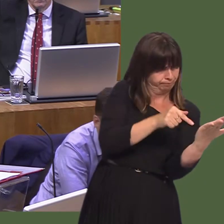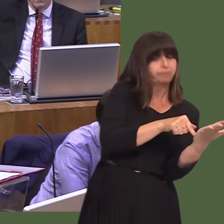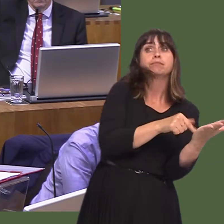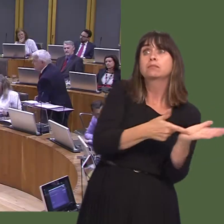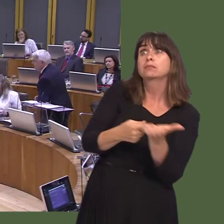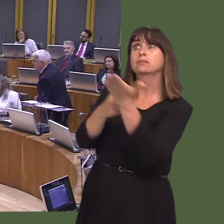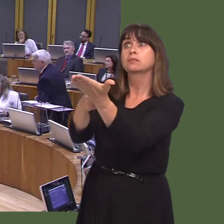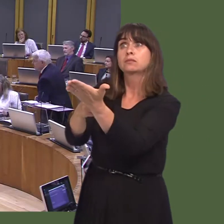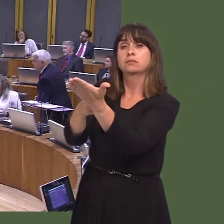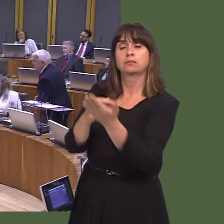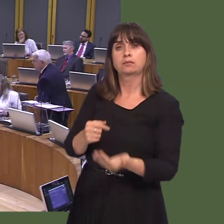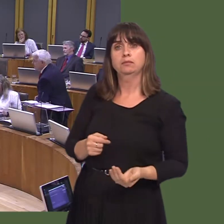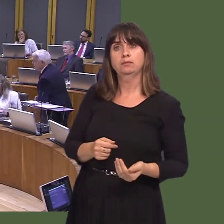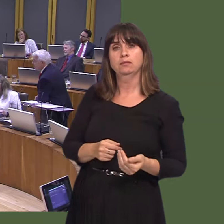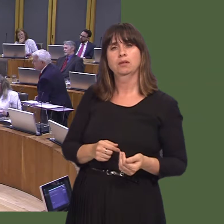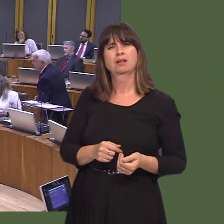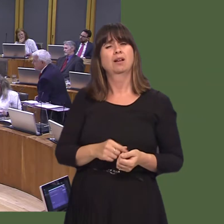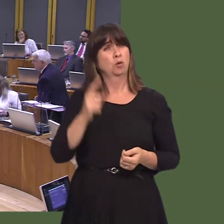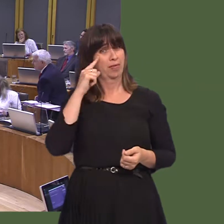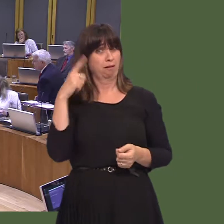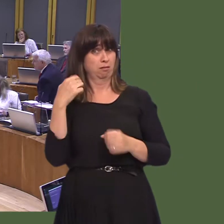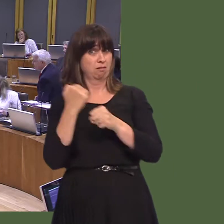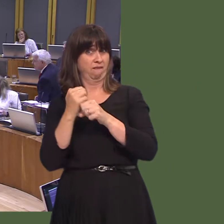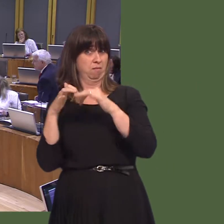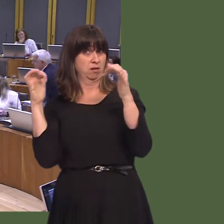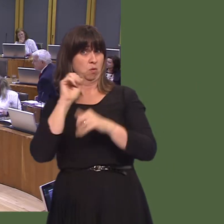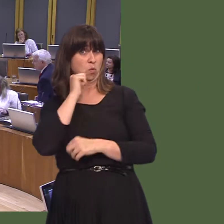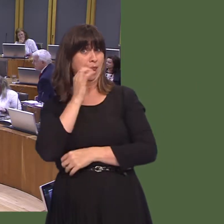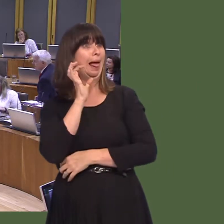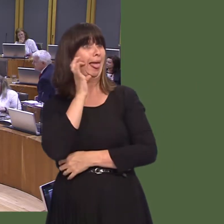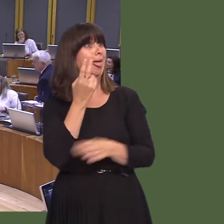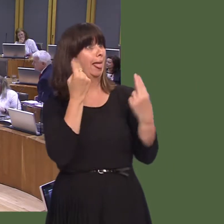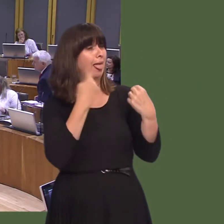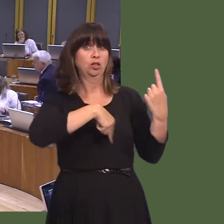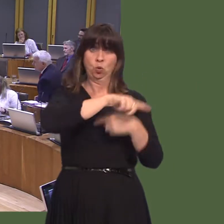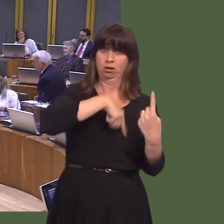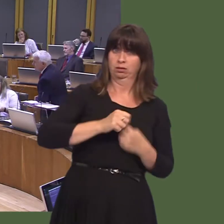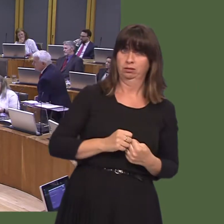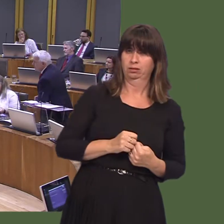Leanne Wood AM: How can you expect the UK Government to listen to what we jointly want